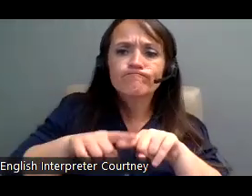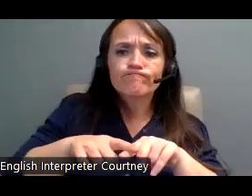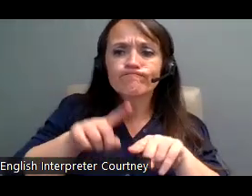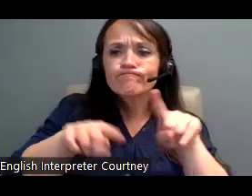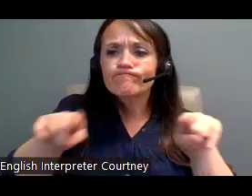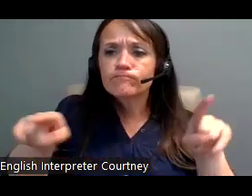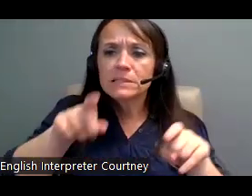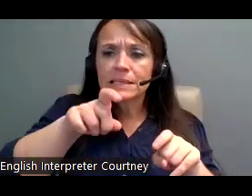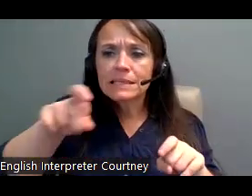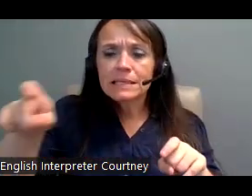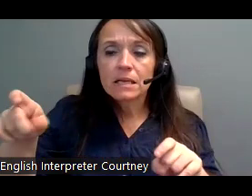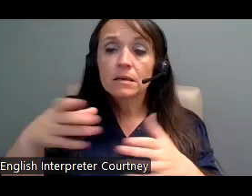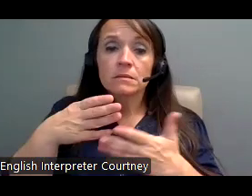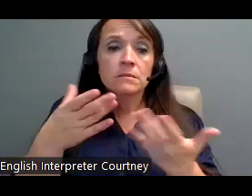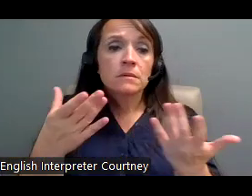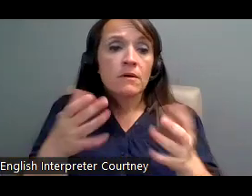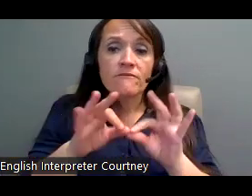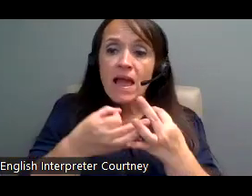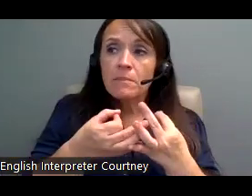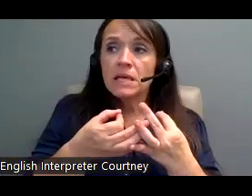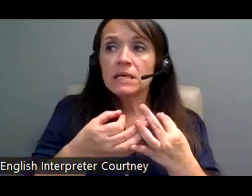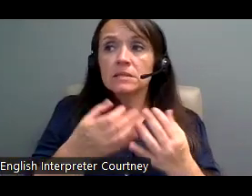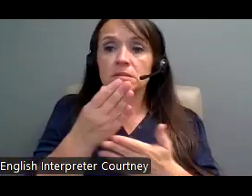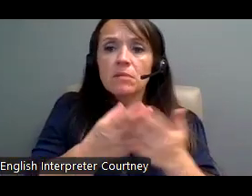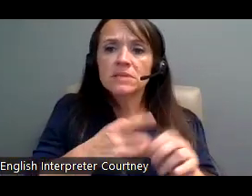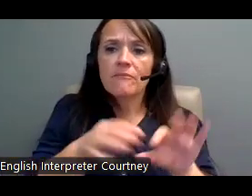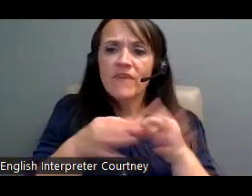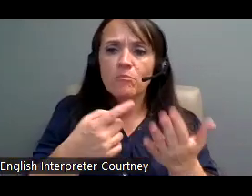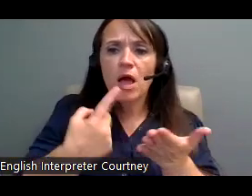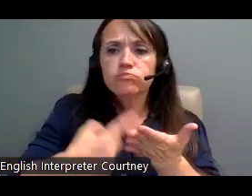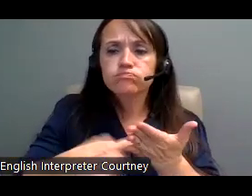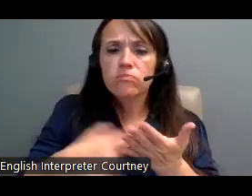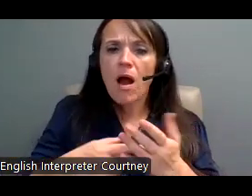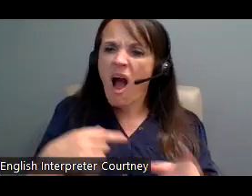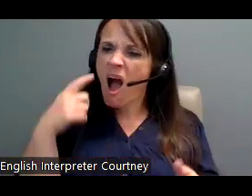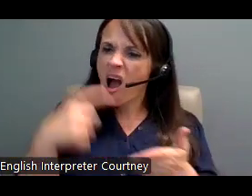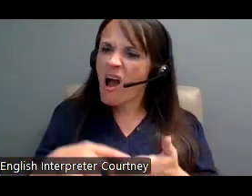families can communicate with each other and say that the services out so therefore your chart,